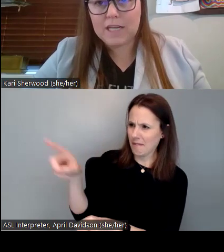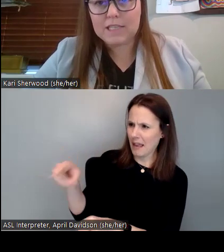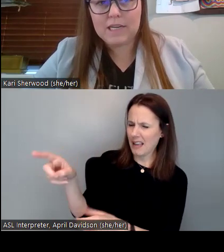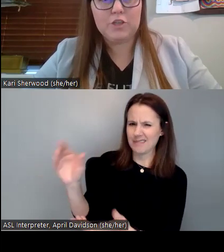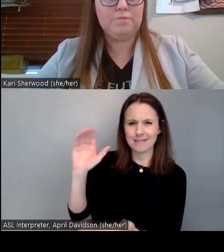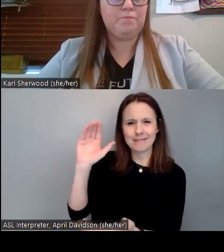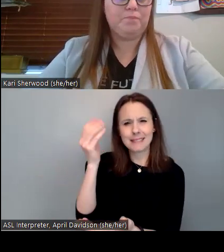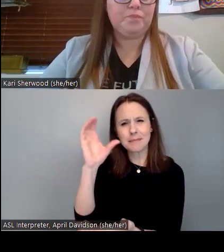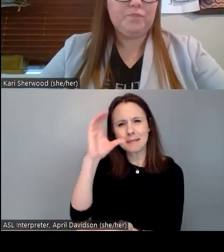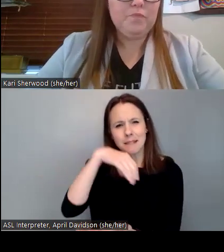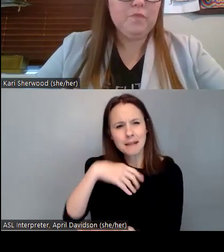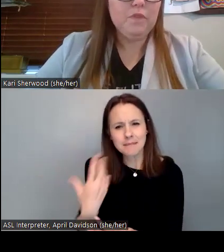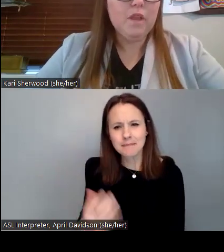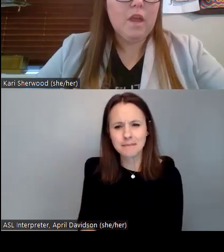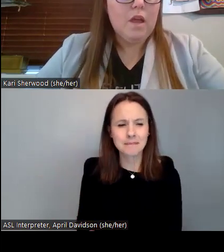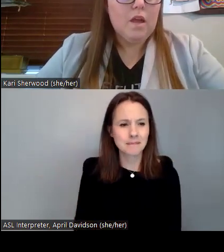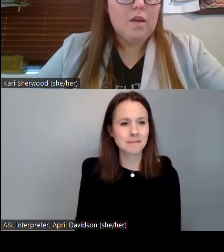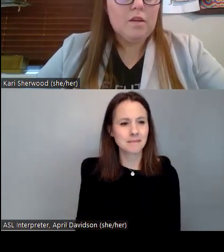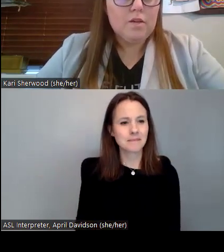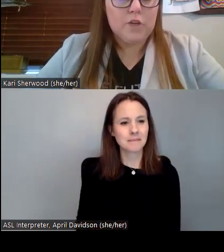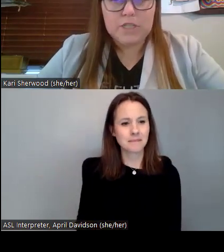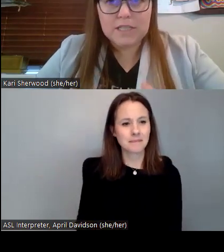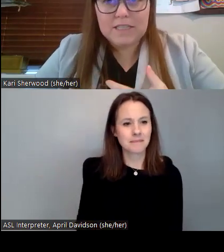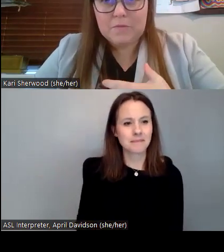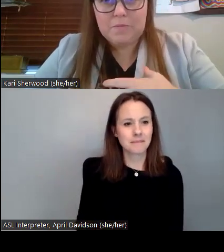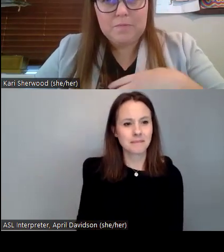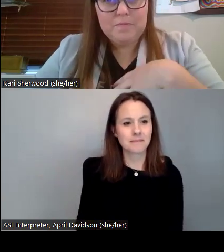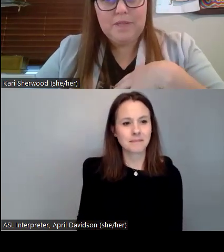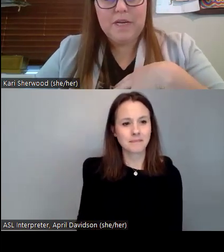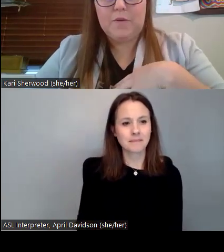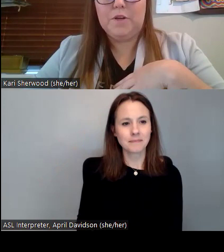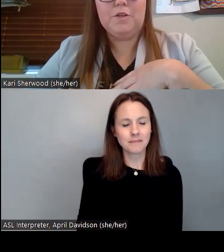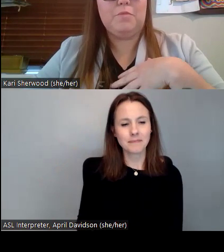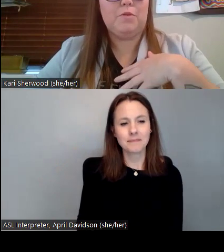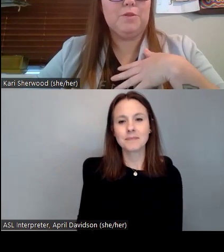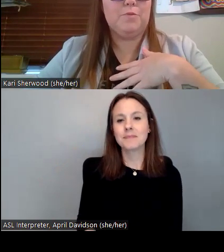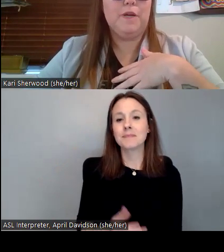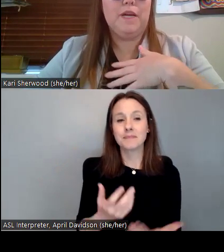fascination -- versus, you know, neurotypicals, when we get